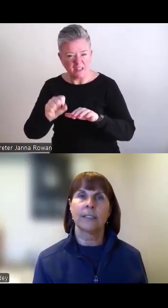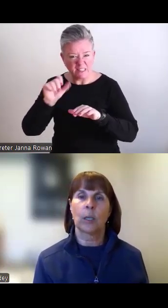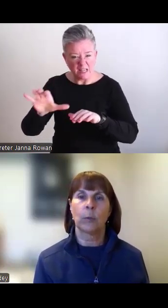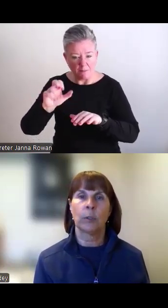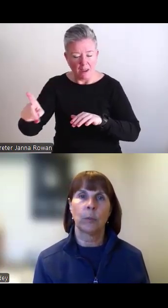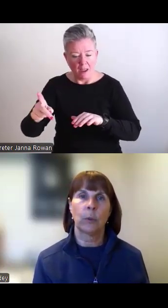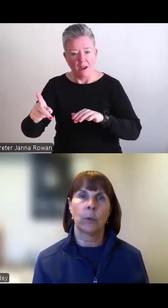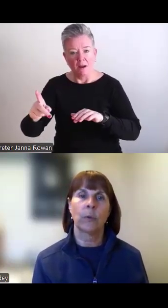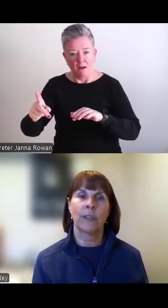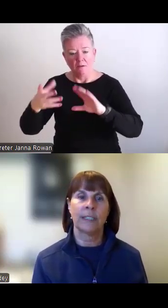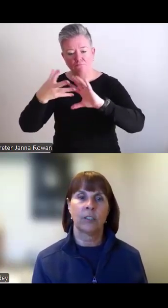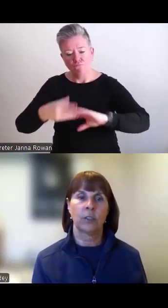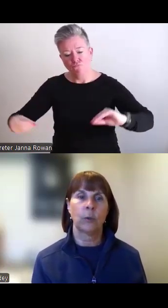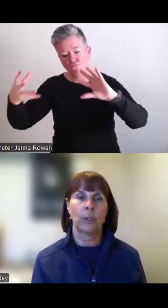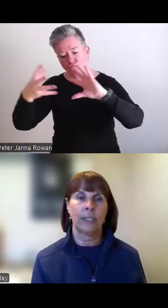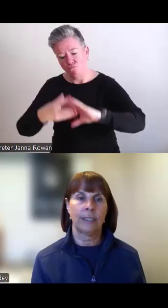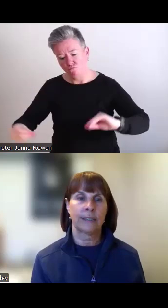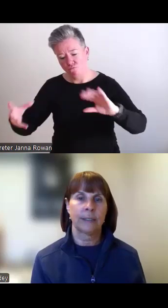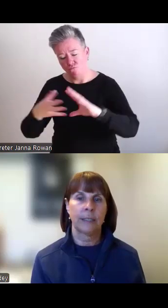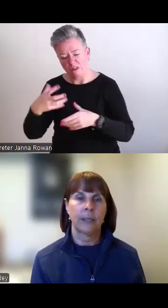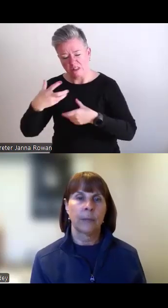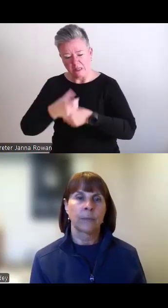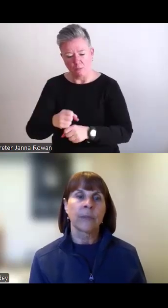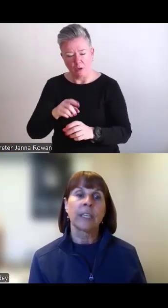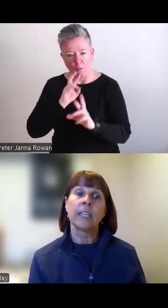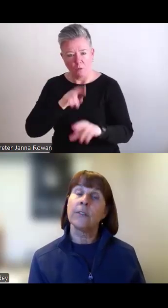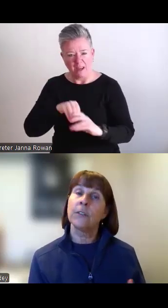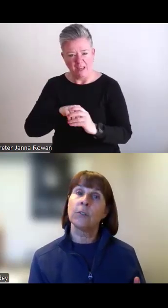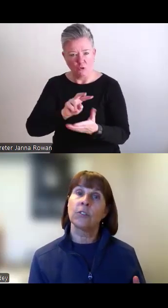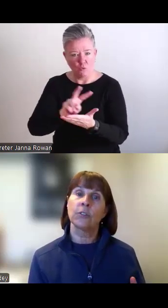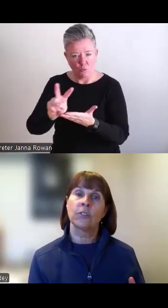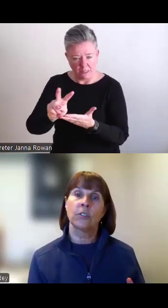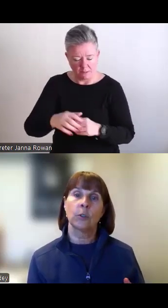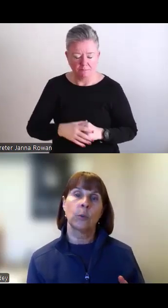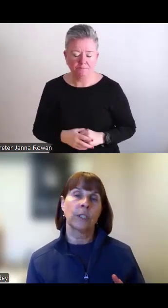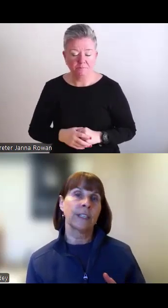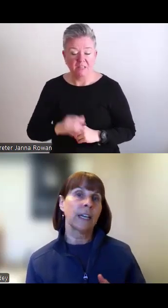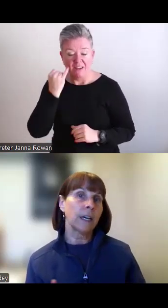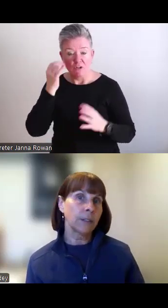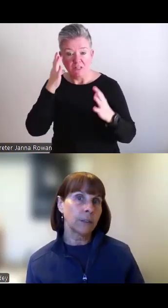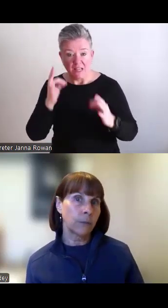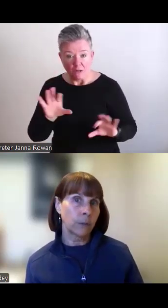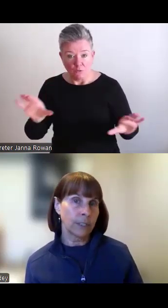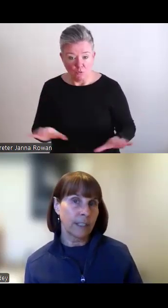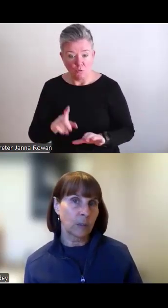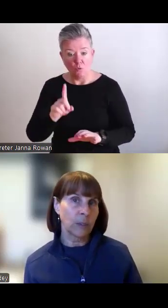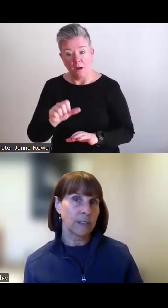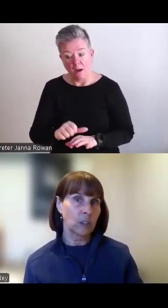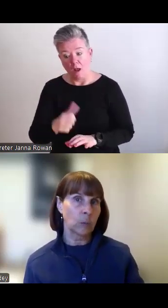child summary report within two weeks. If you choose to do one of the other four assessments